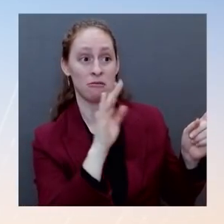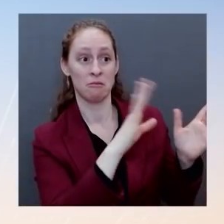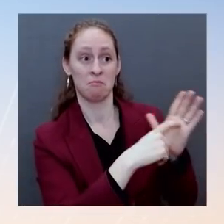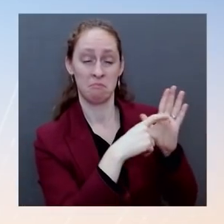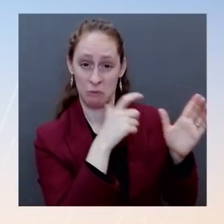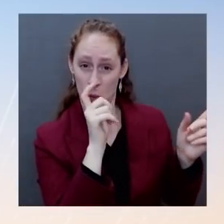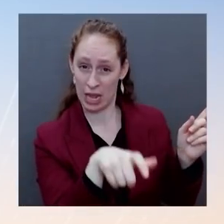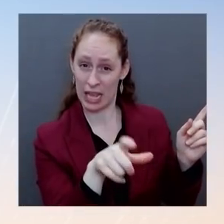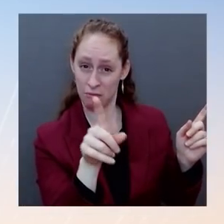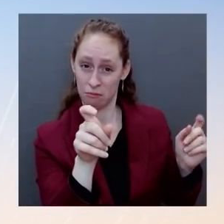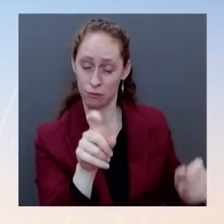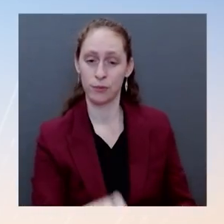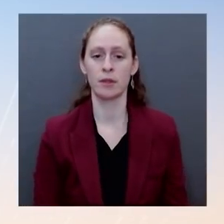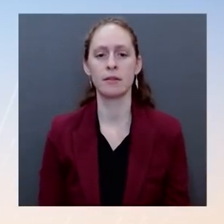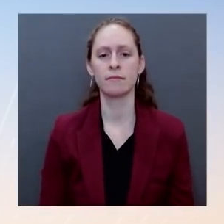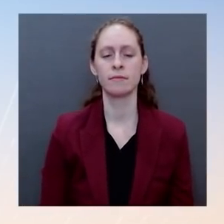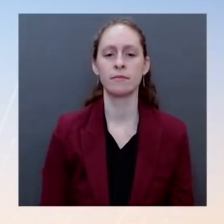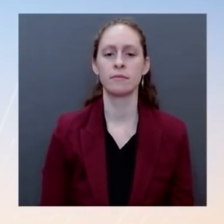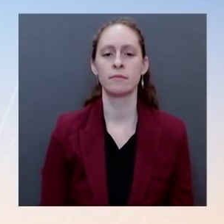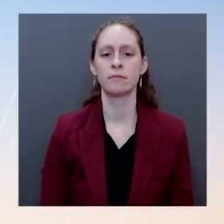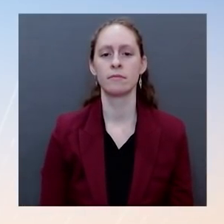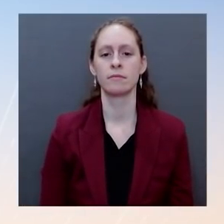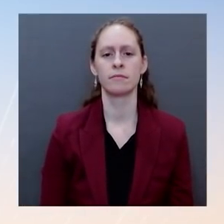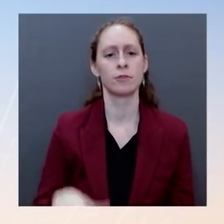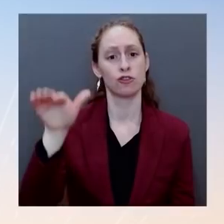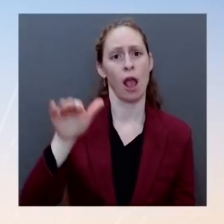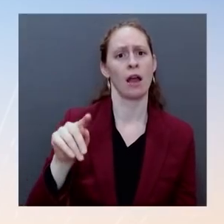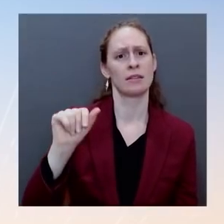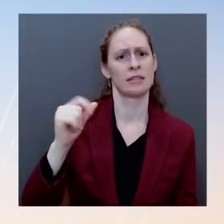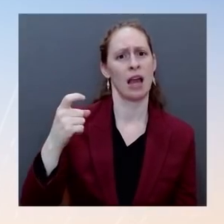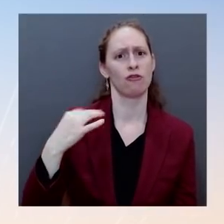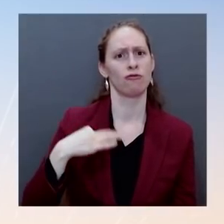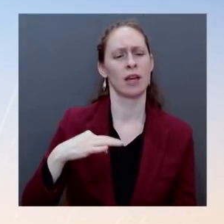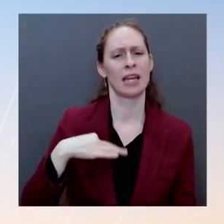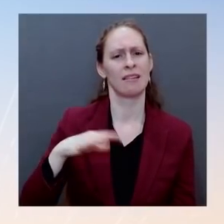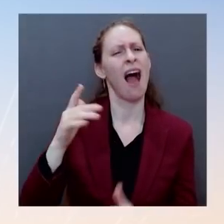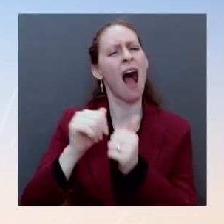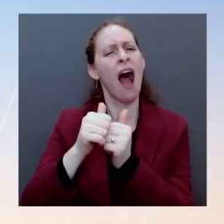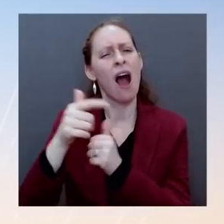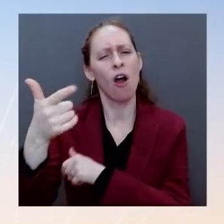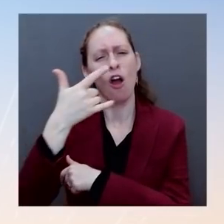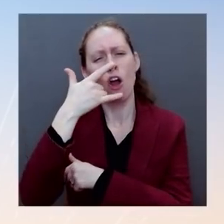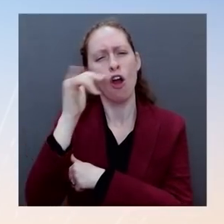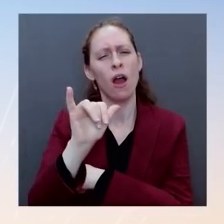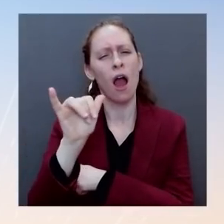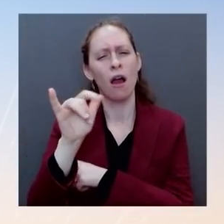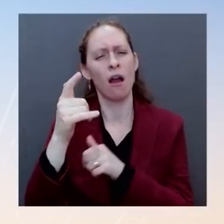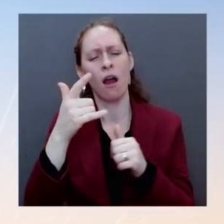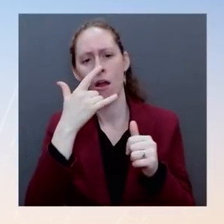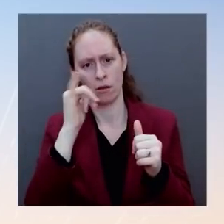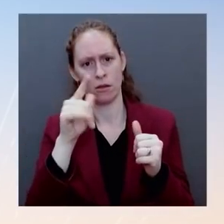operates in a way that goes to working families and does not create any disincentive for people to work